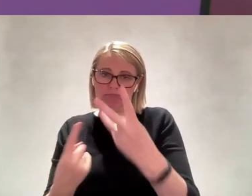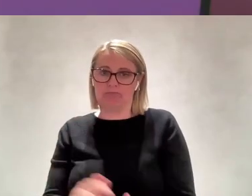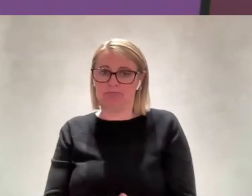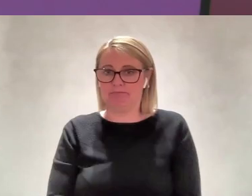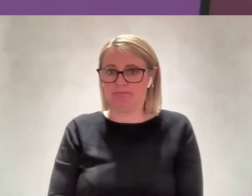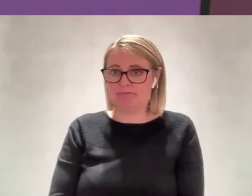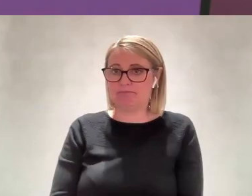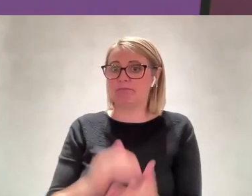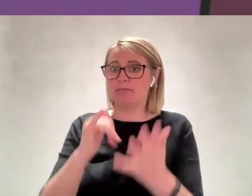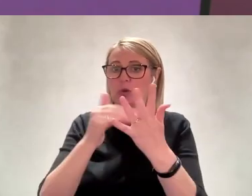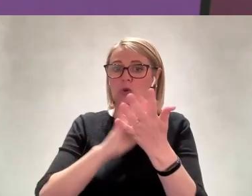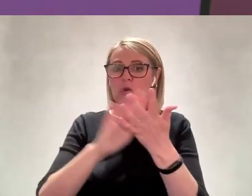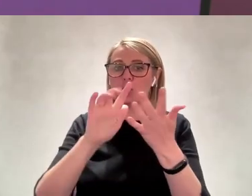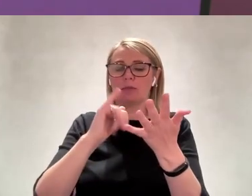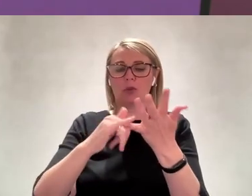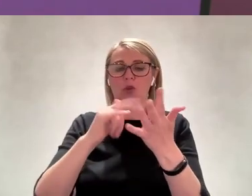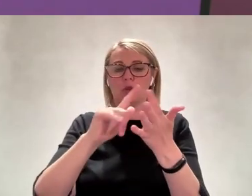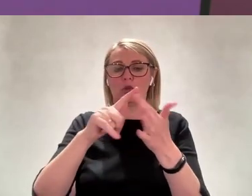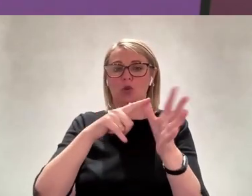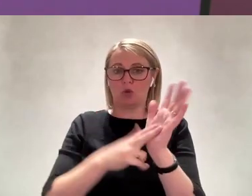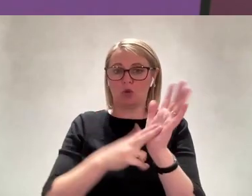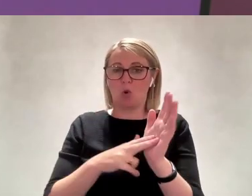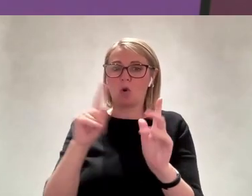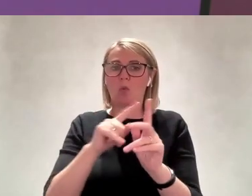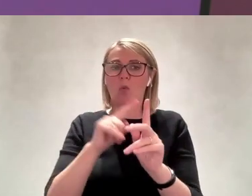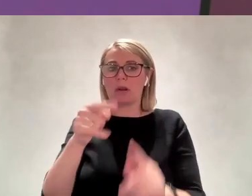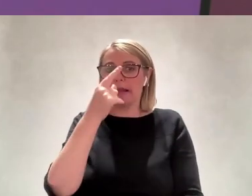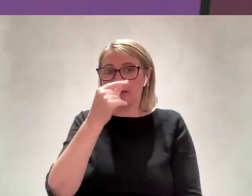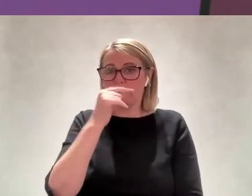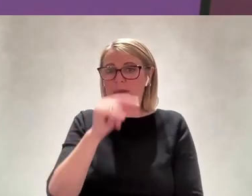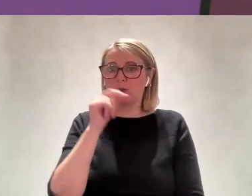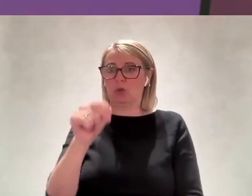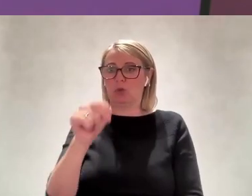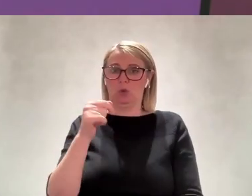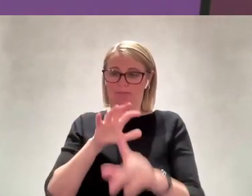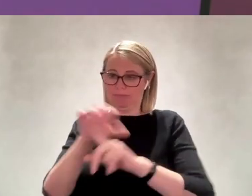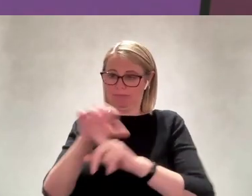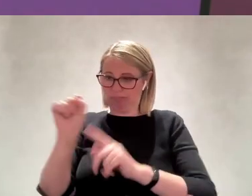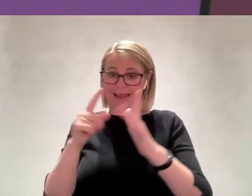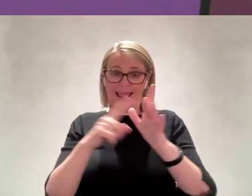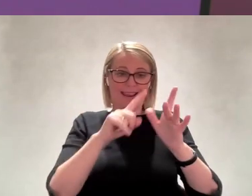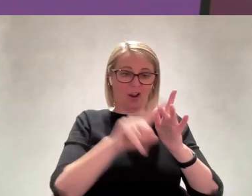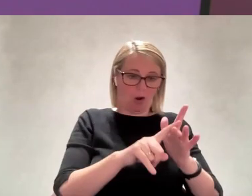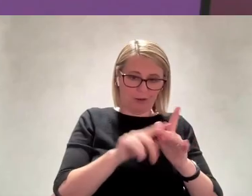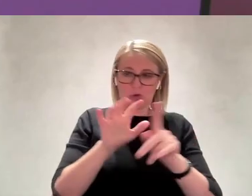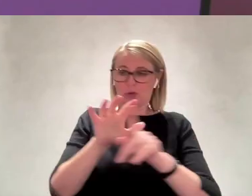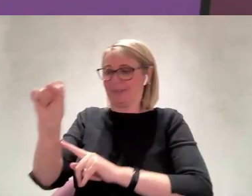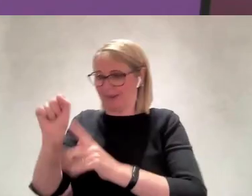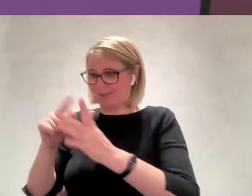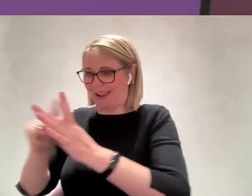Sean, what are the implications of using AI to detect AI? Good question.